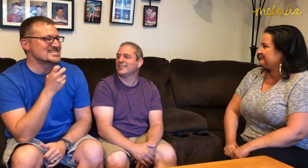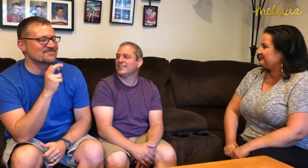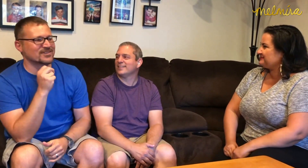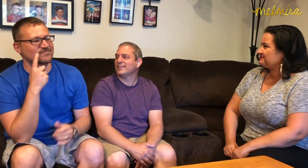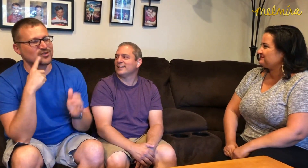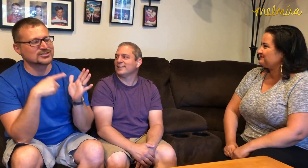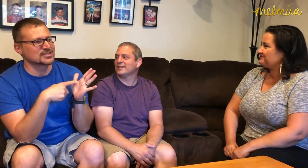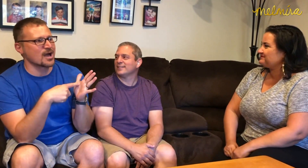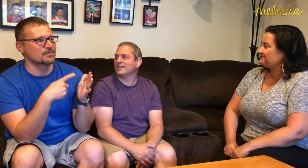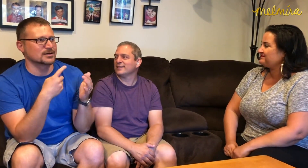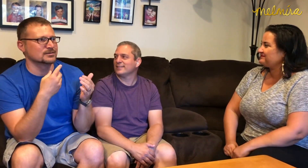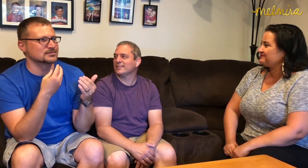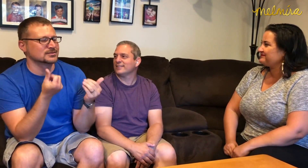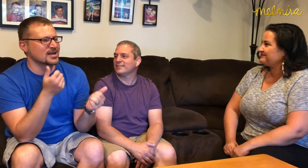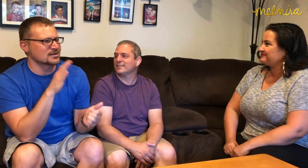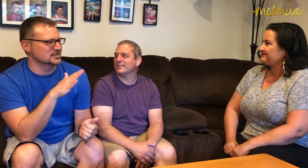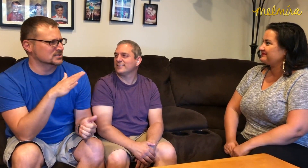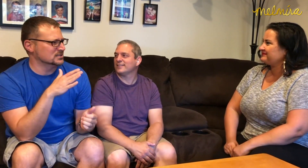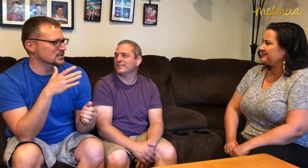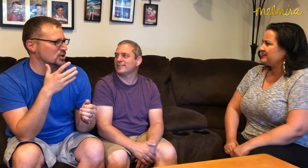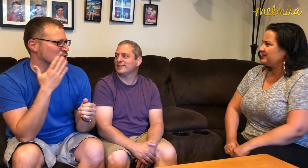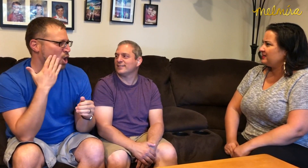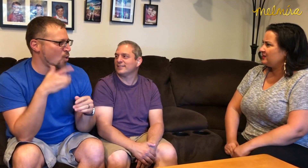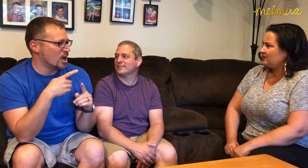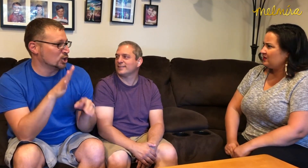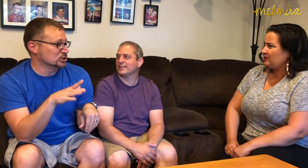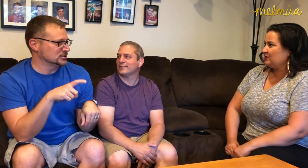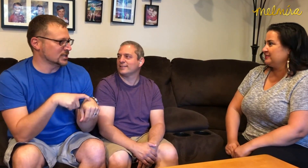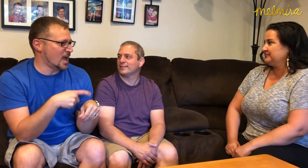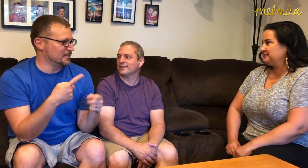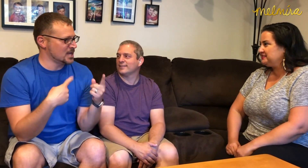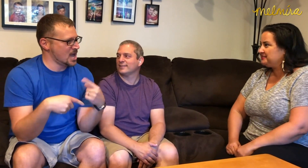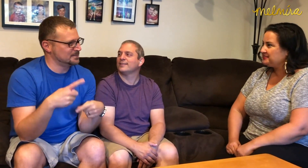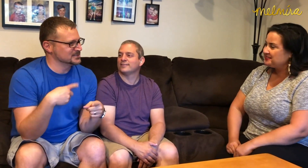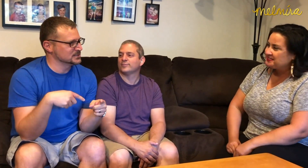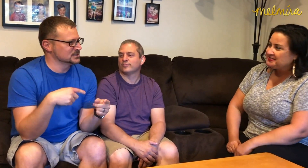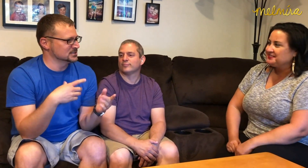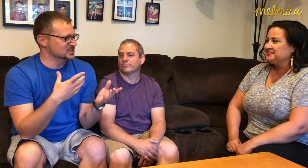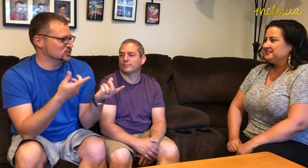even for example, she asked us when her "time" comes,